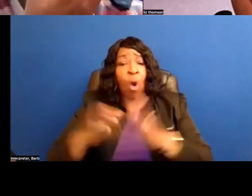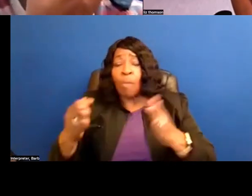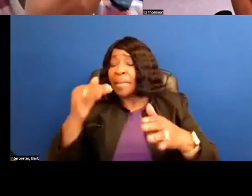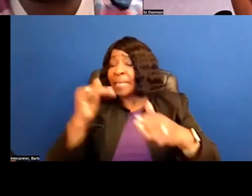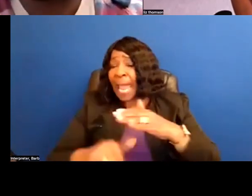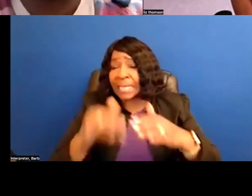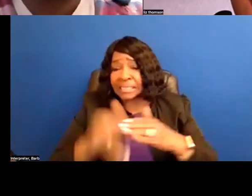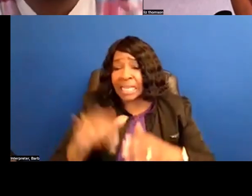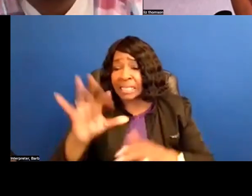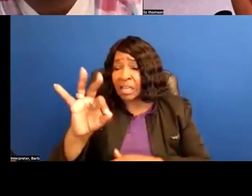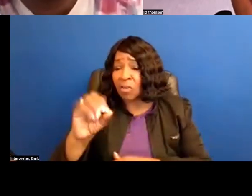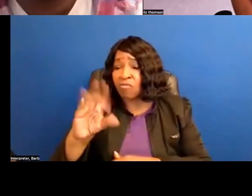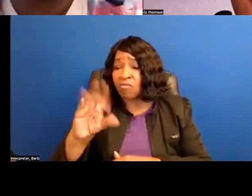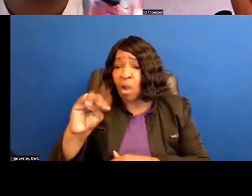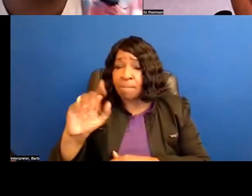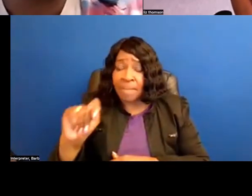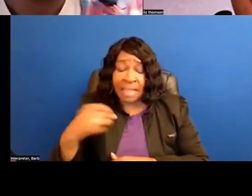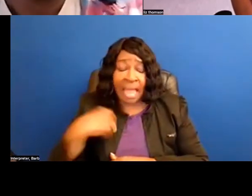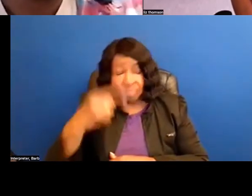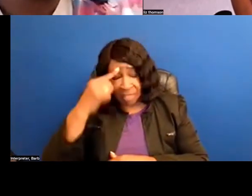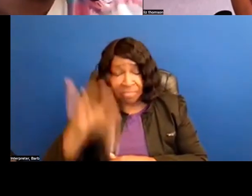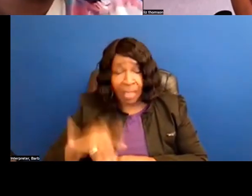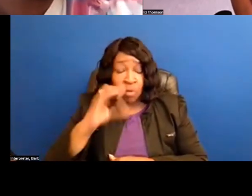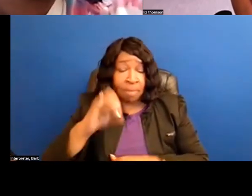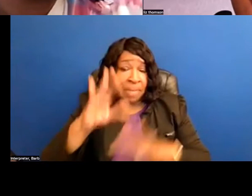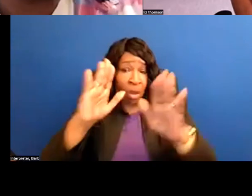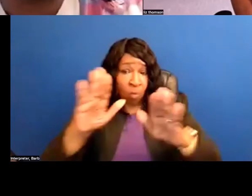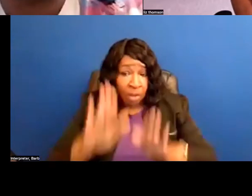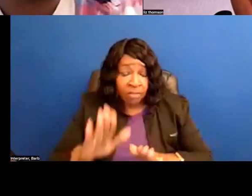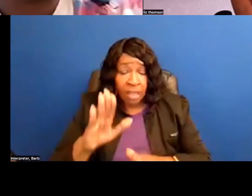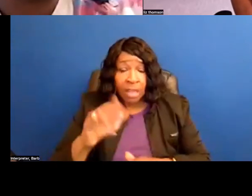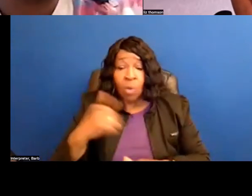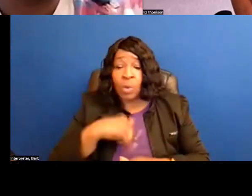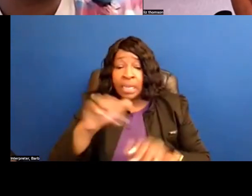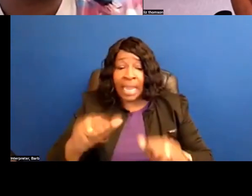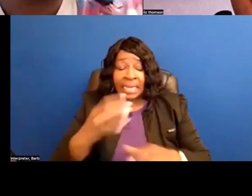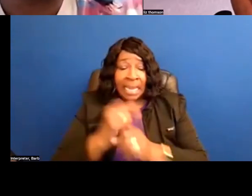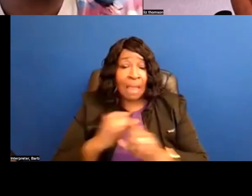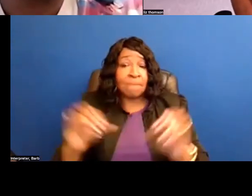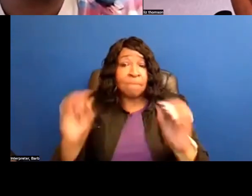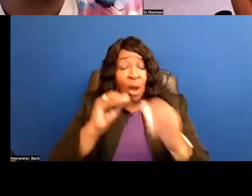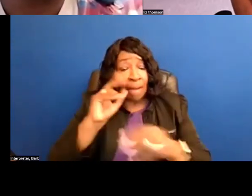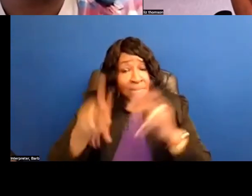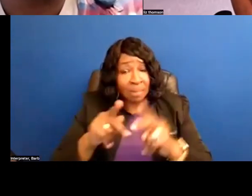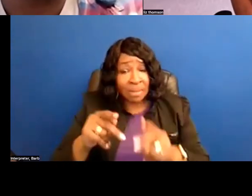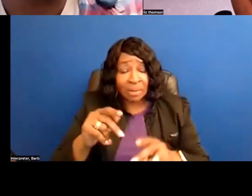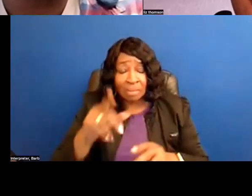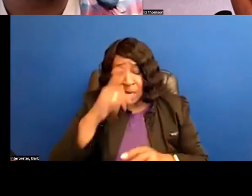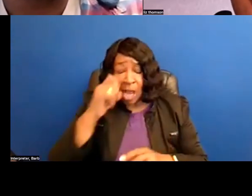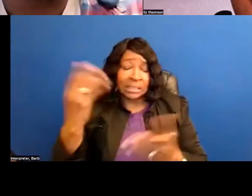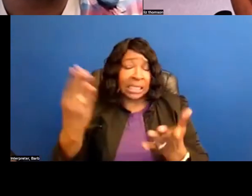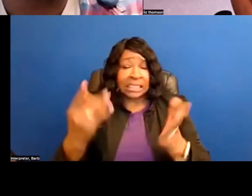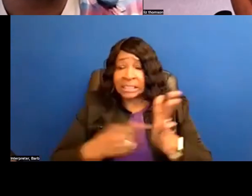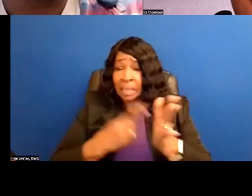I think that that would be wonderful so that it reaches more people. Because sometimes I think about